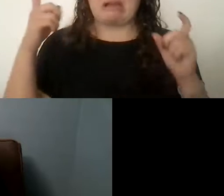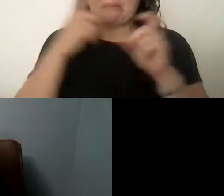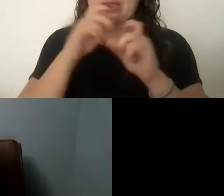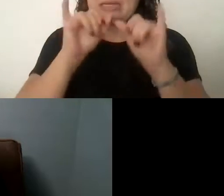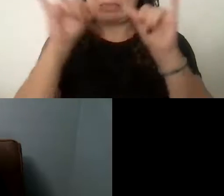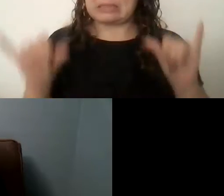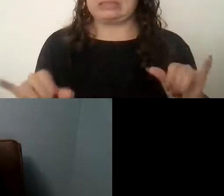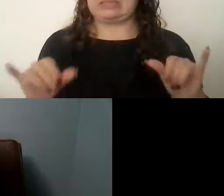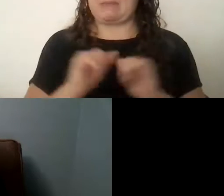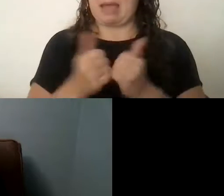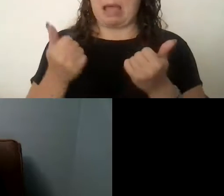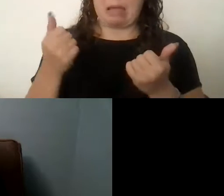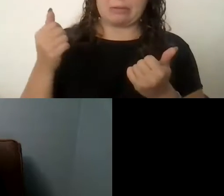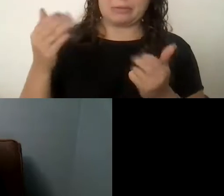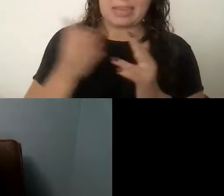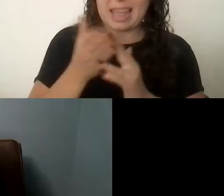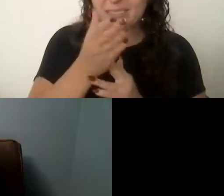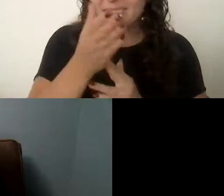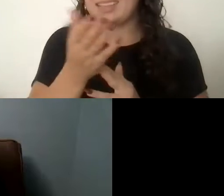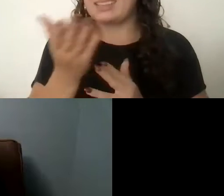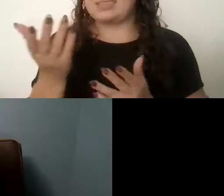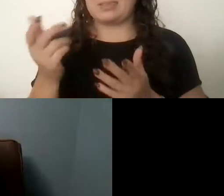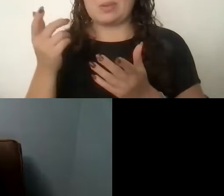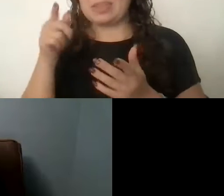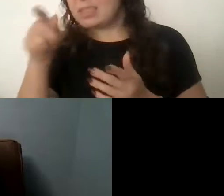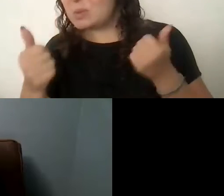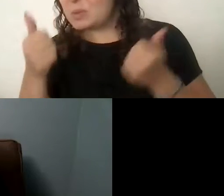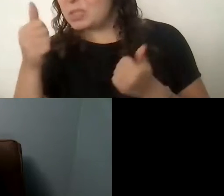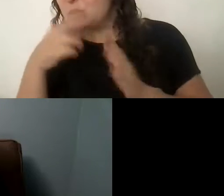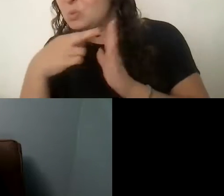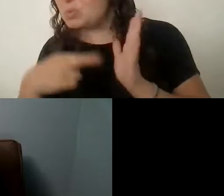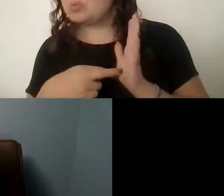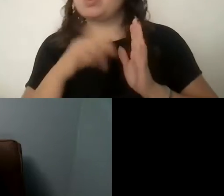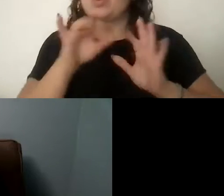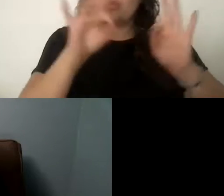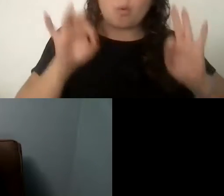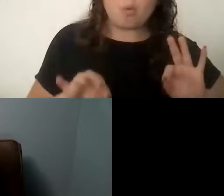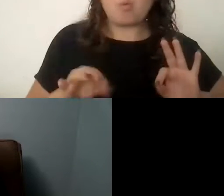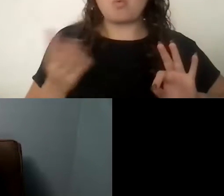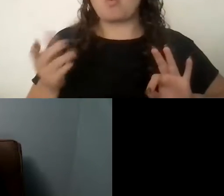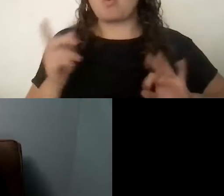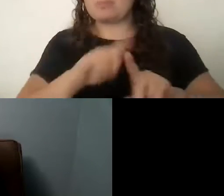It can sometimes feel difficult to figure out what does this rule or what does this tip mean to me.